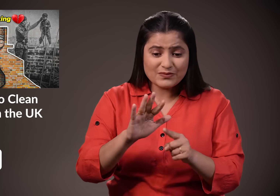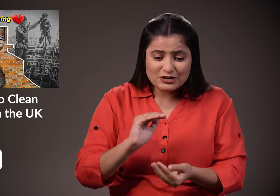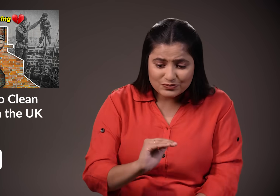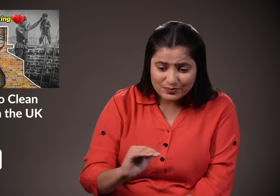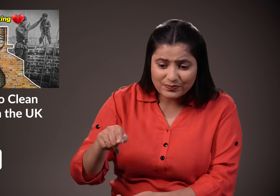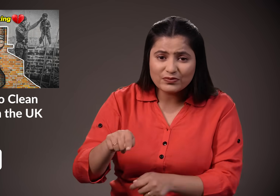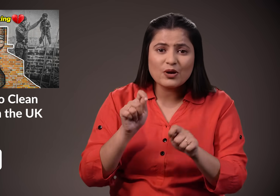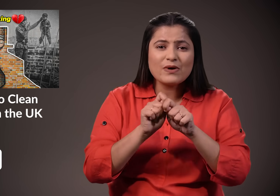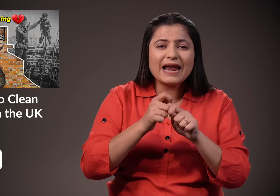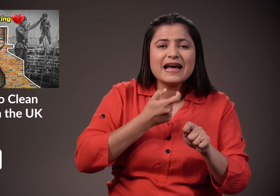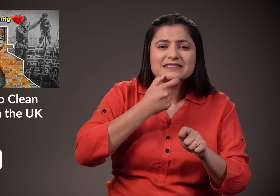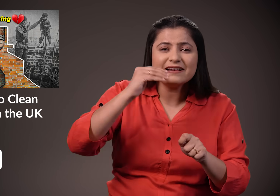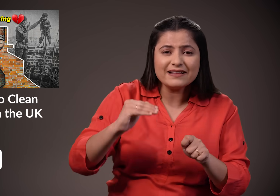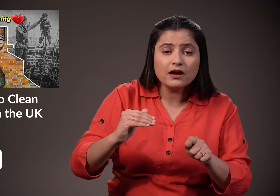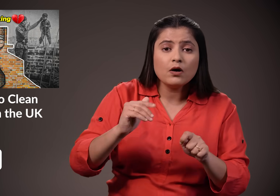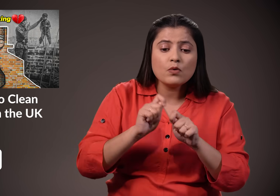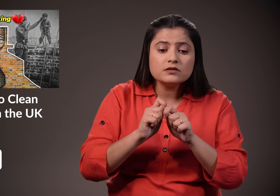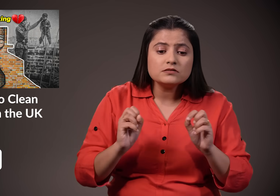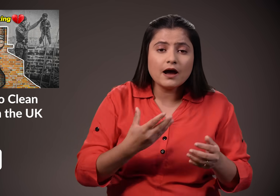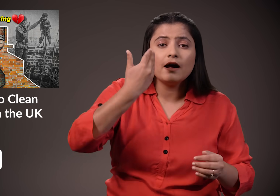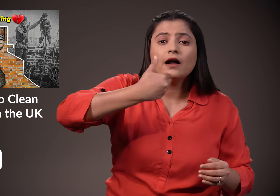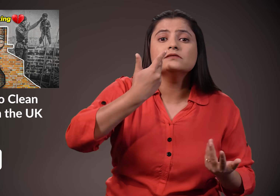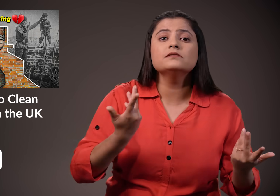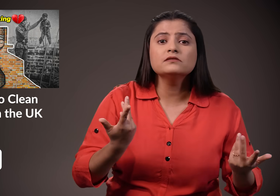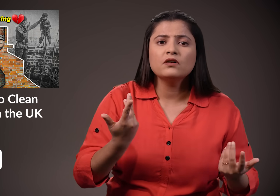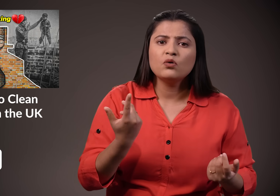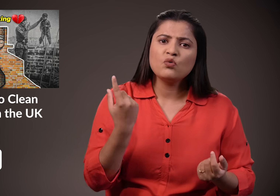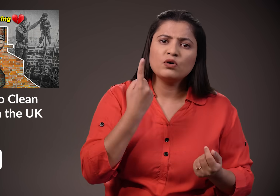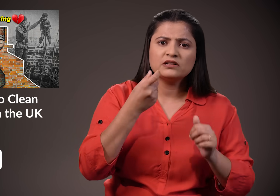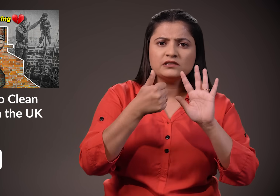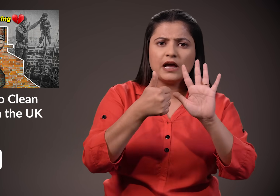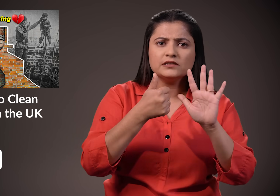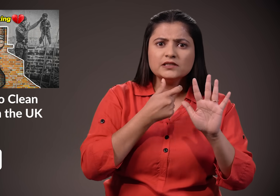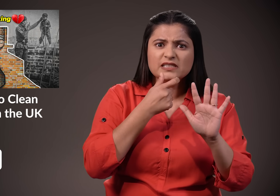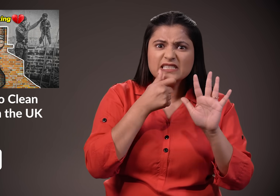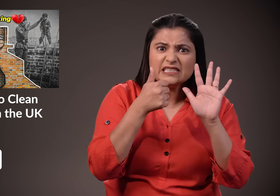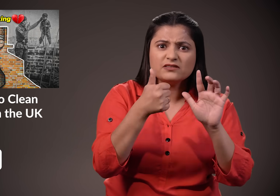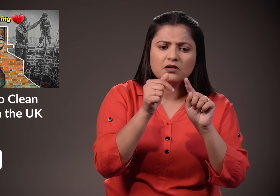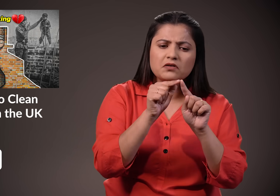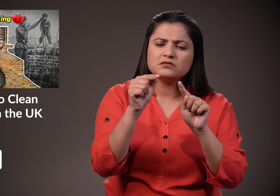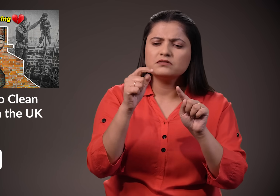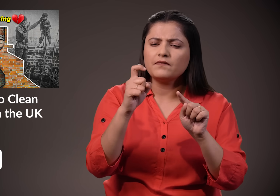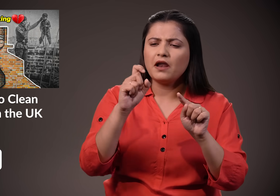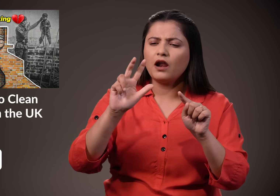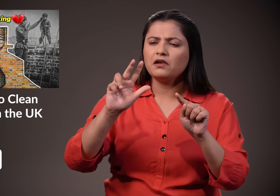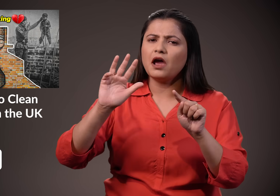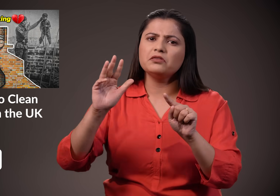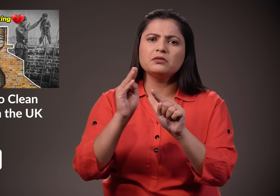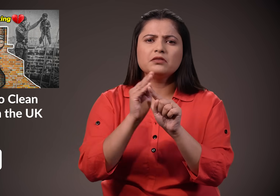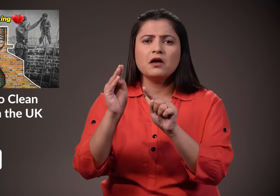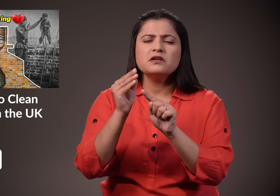Children as young as 6 to 9 years old were used as chimney sweeps.